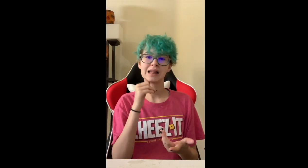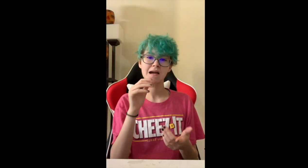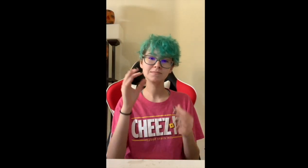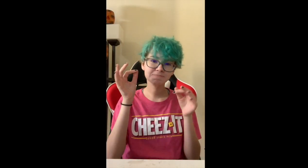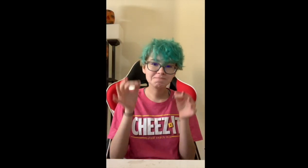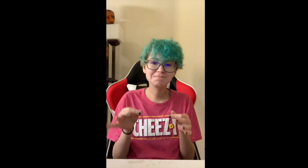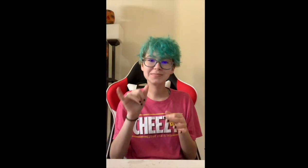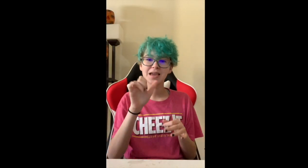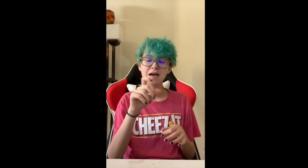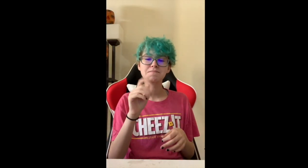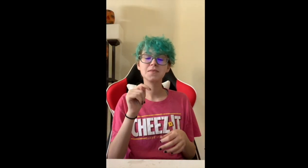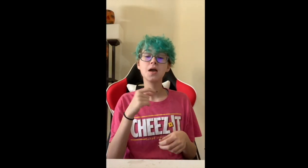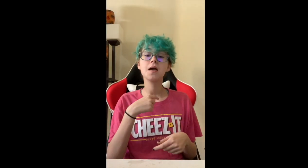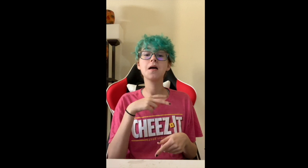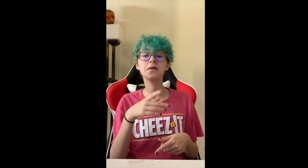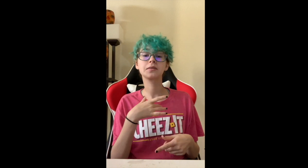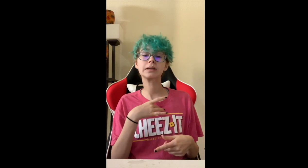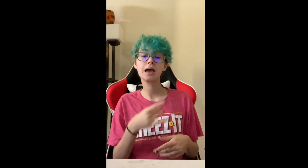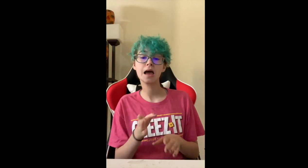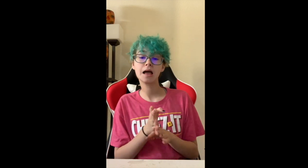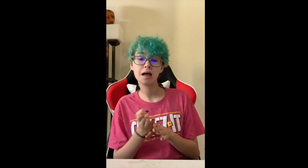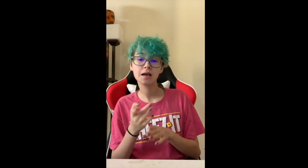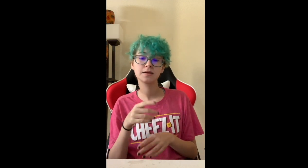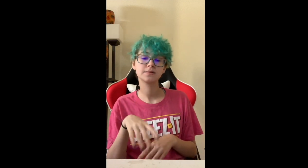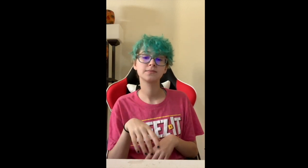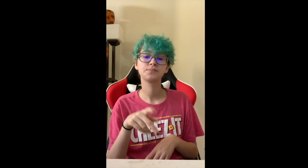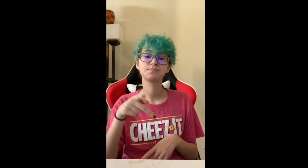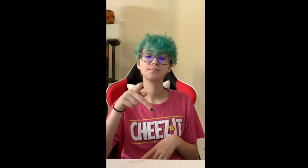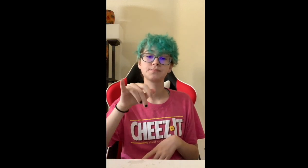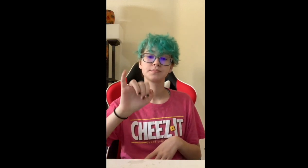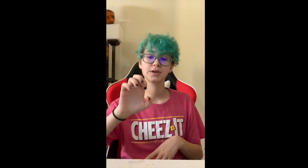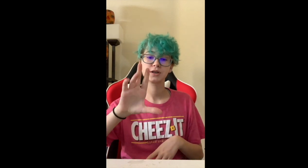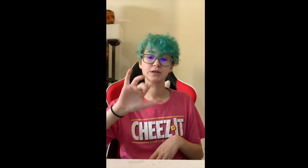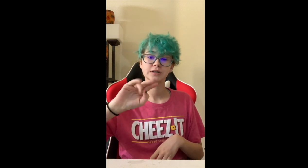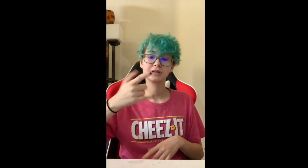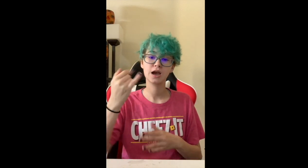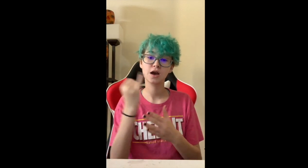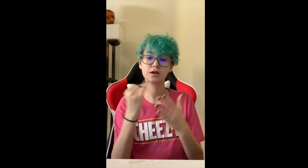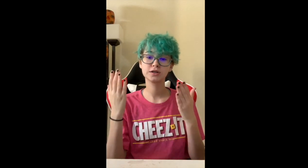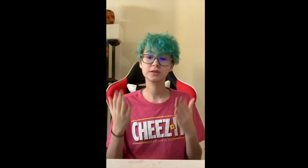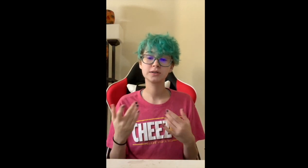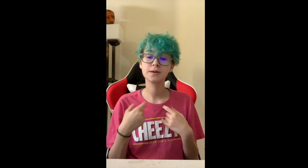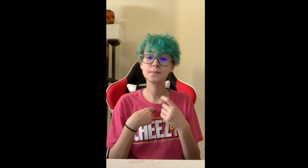Future employment. I haven't truly decided yet, but I like doing like a